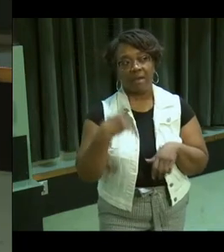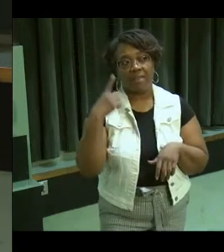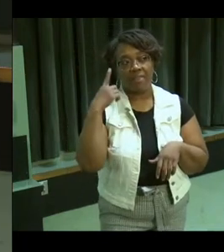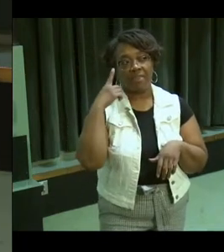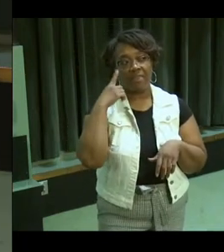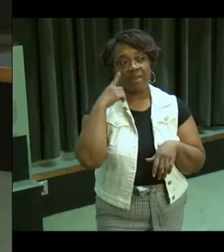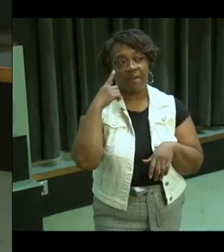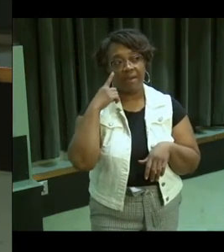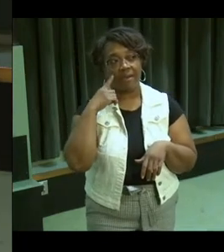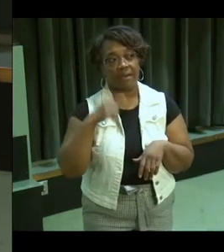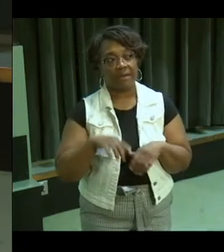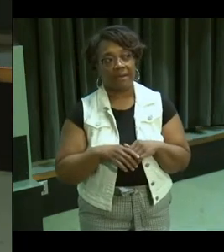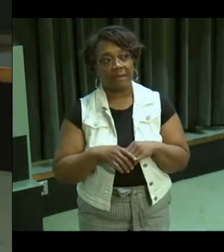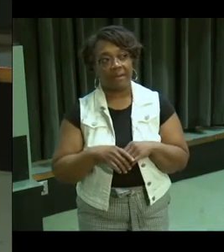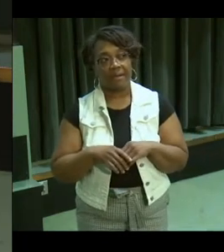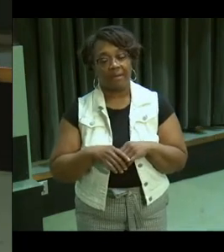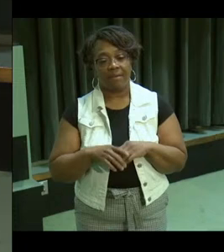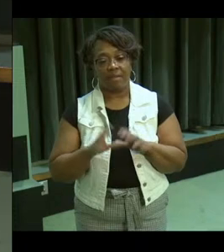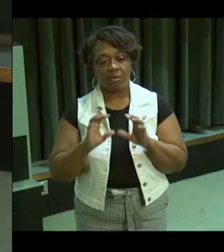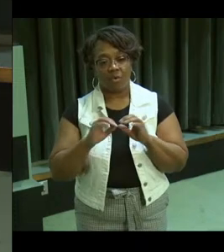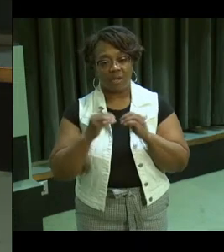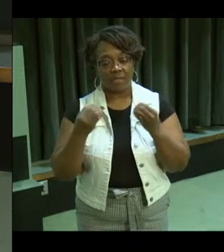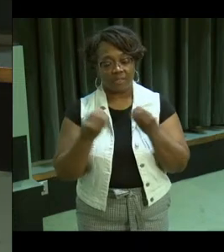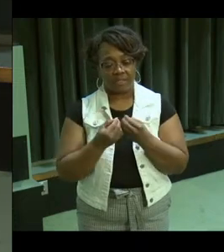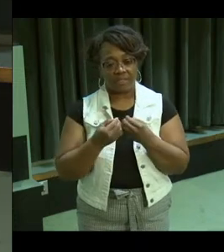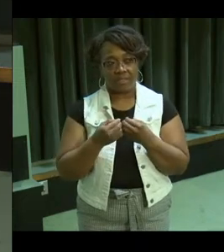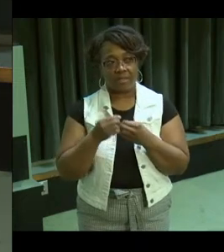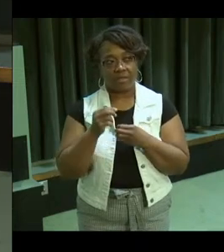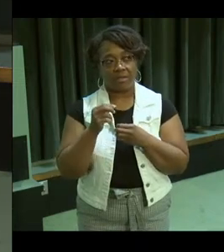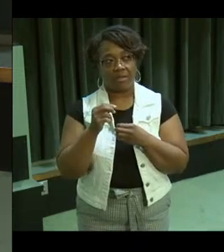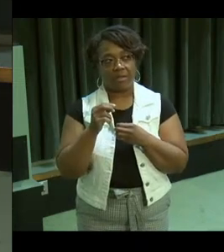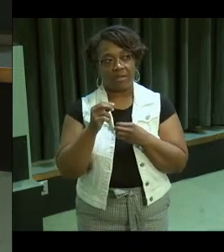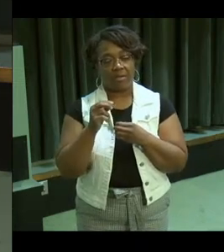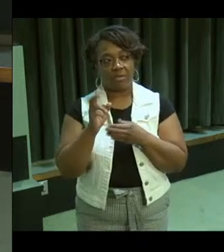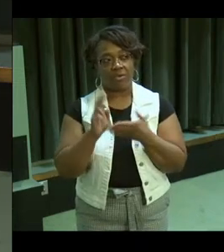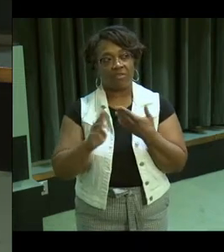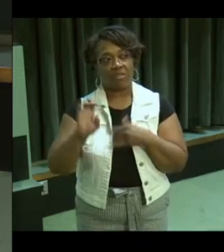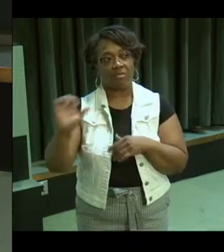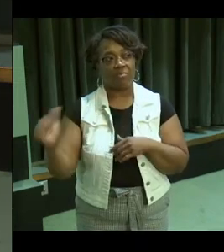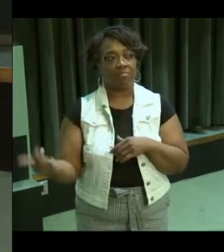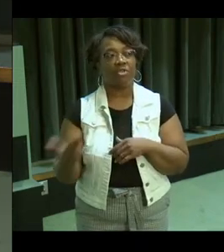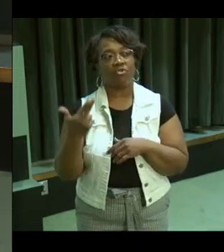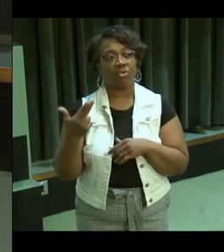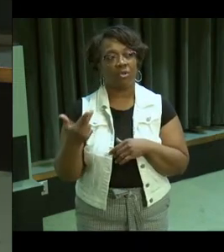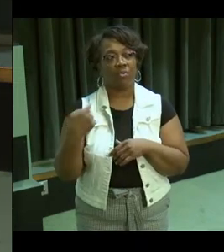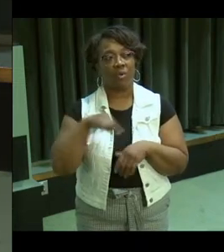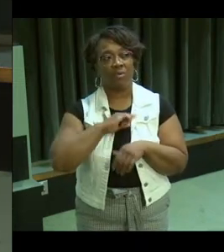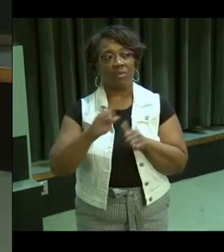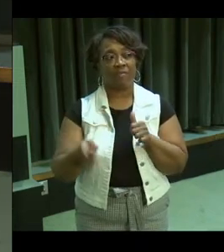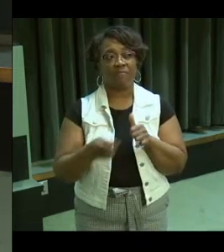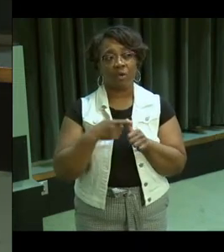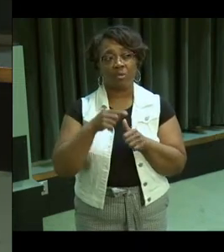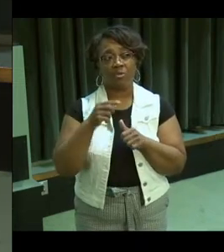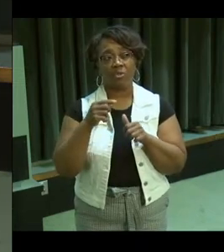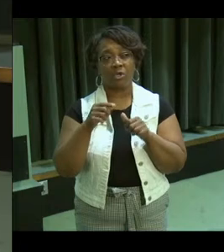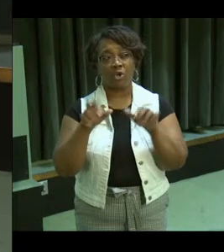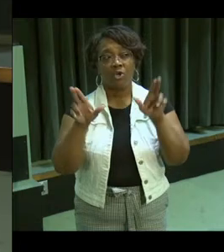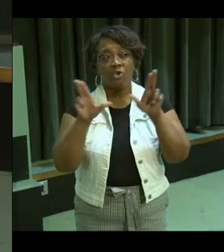the graduate employees organization at the University of Michigan, which is the union